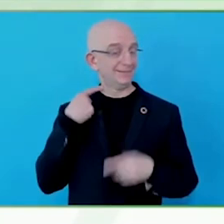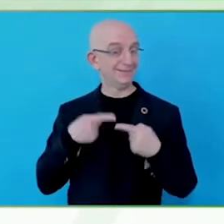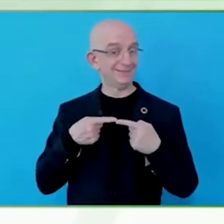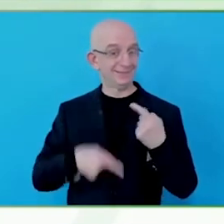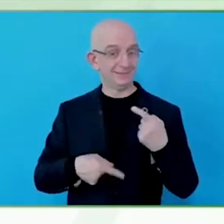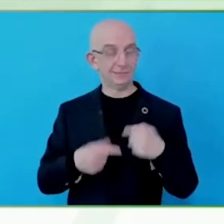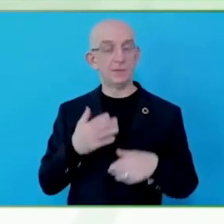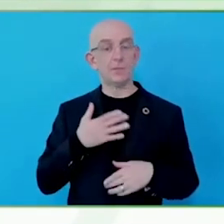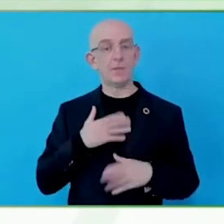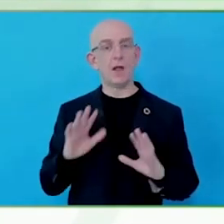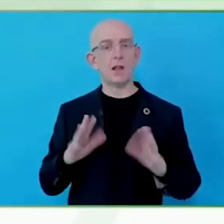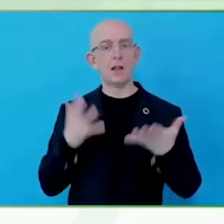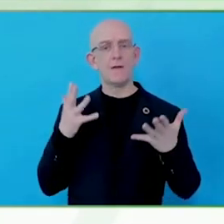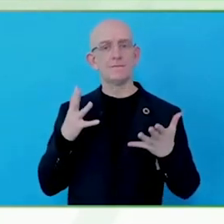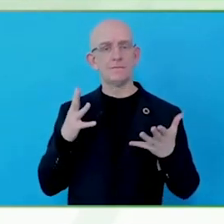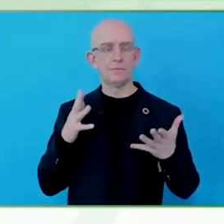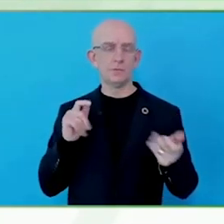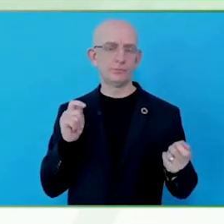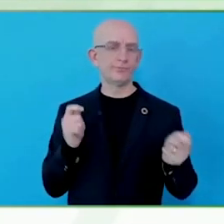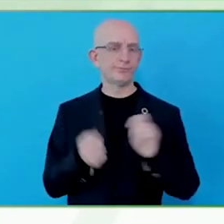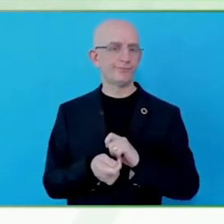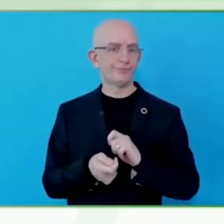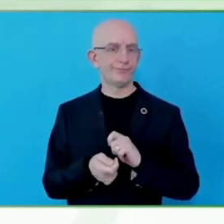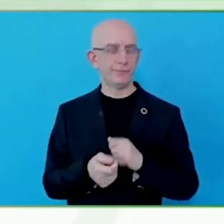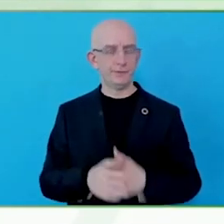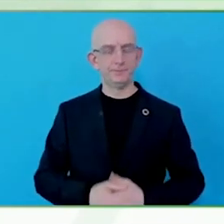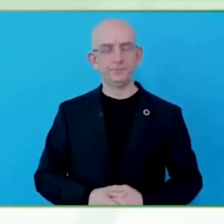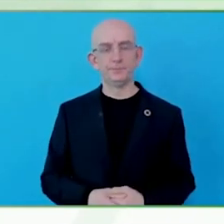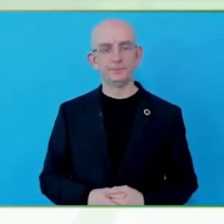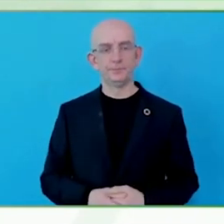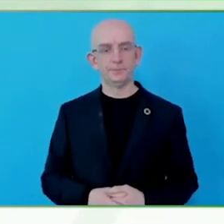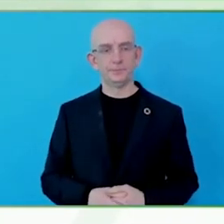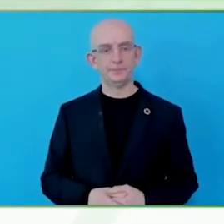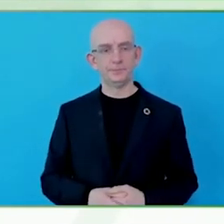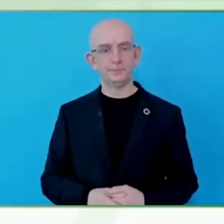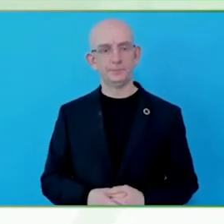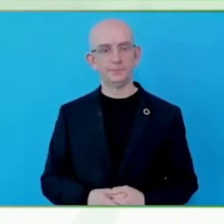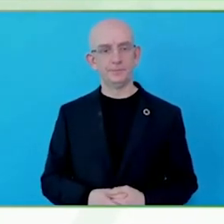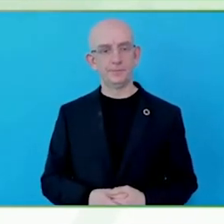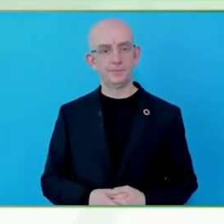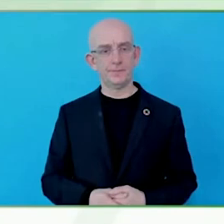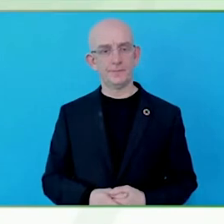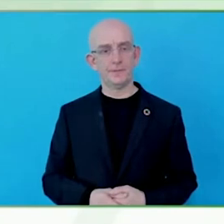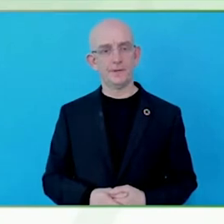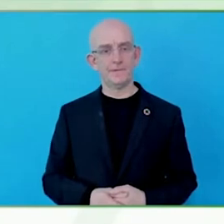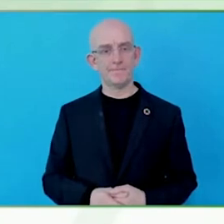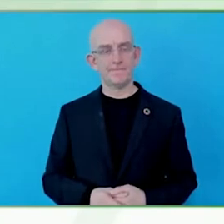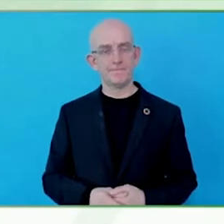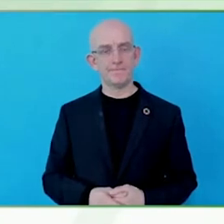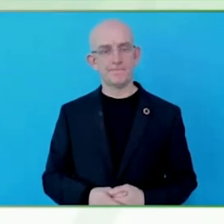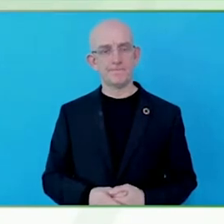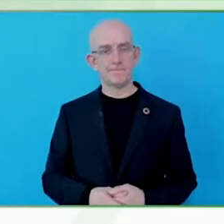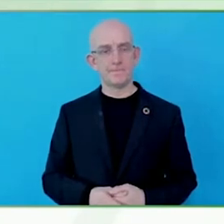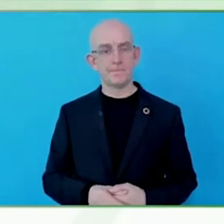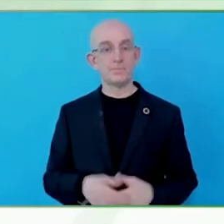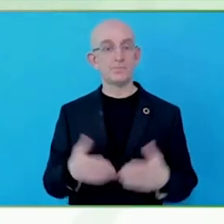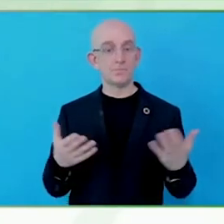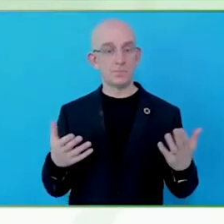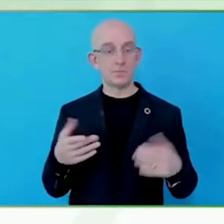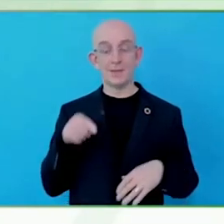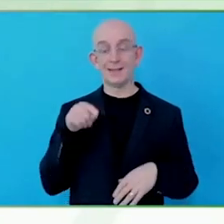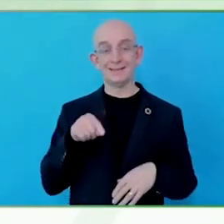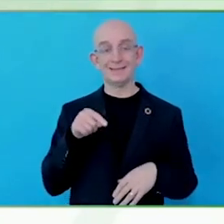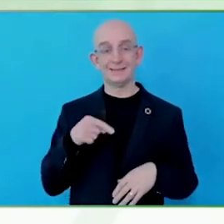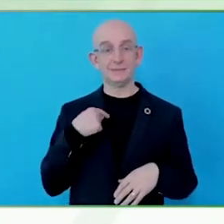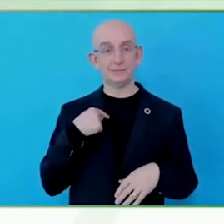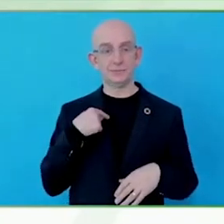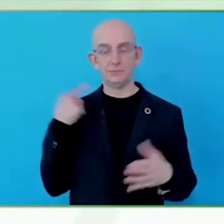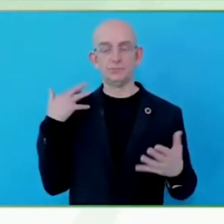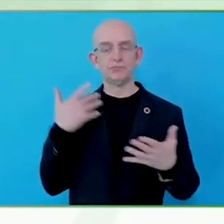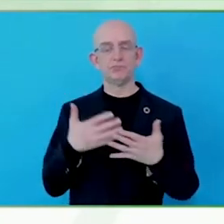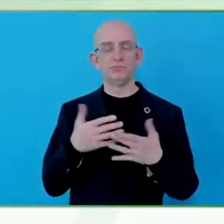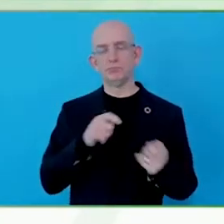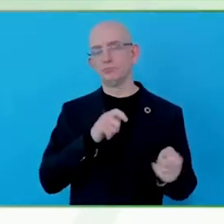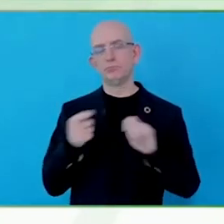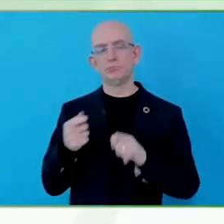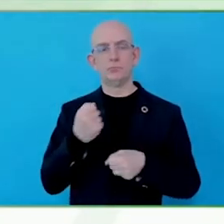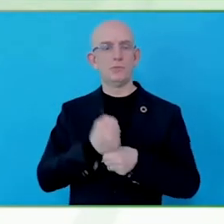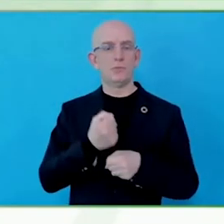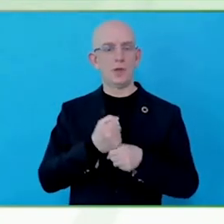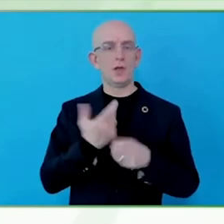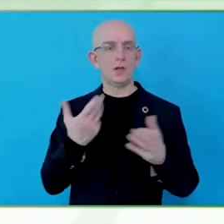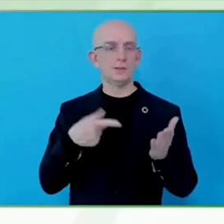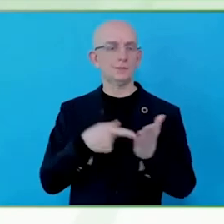After that, after 2007, I engaged in, I became a militant of the